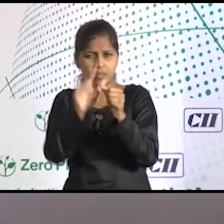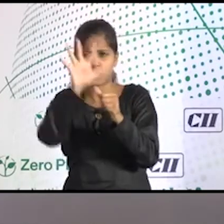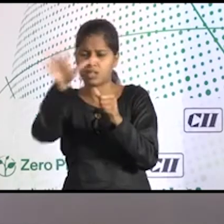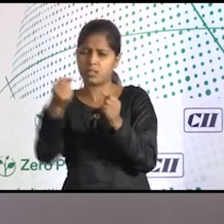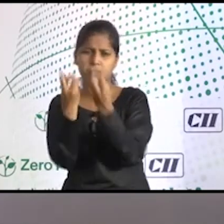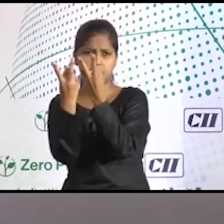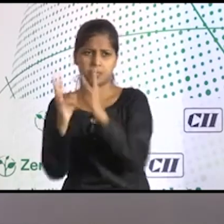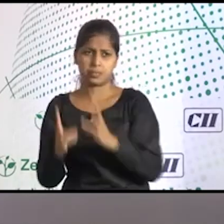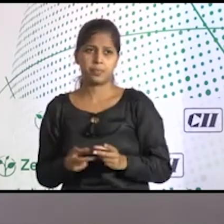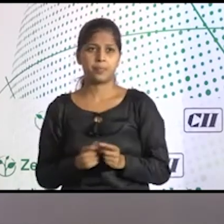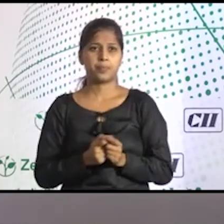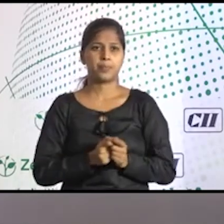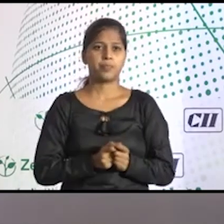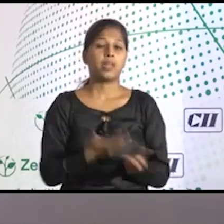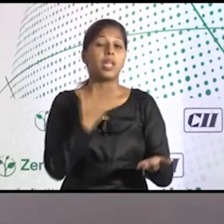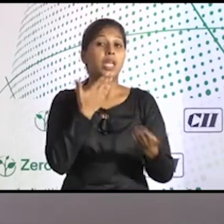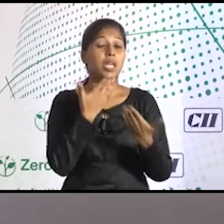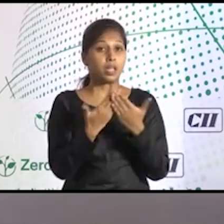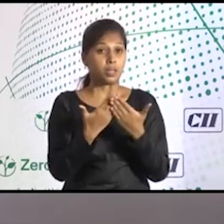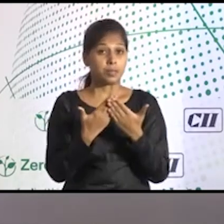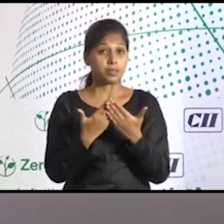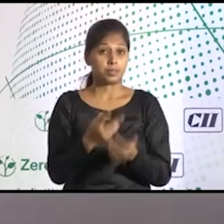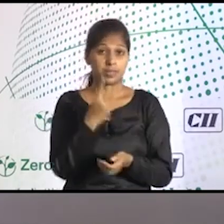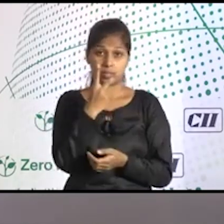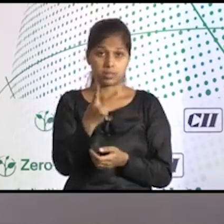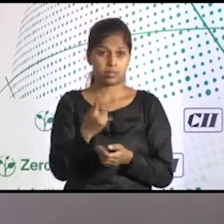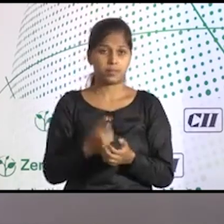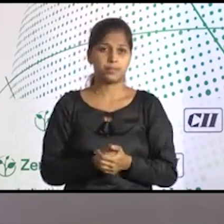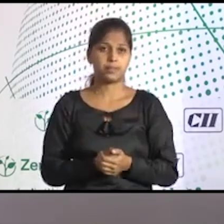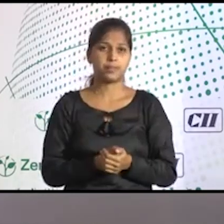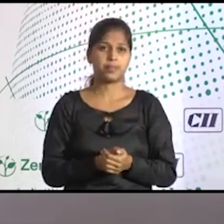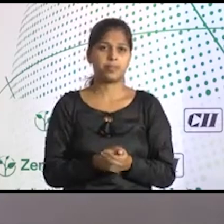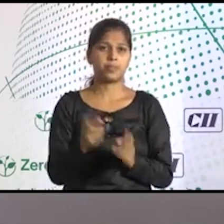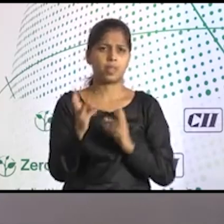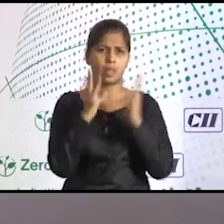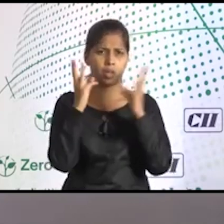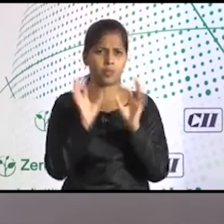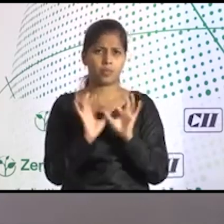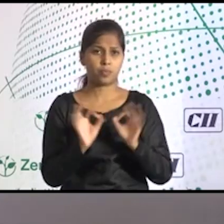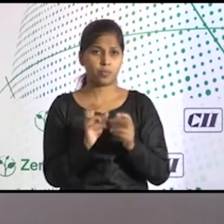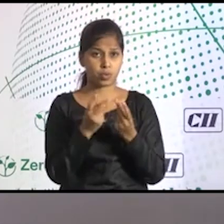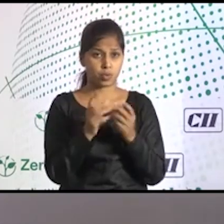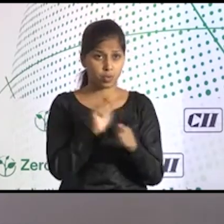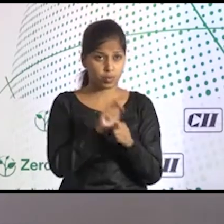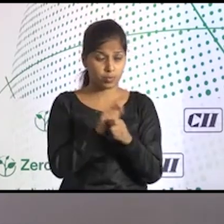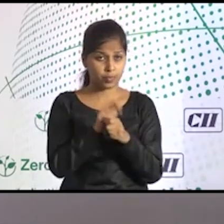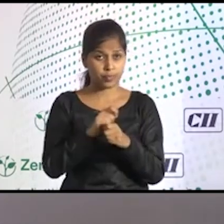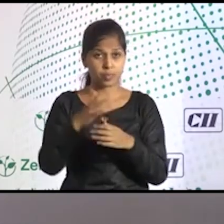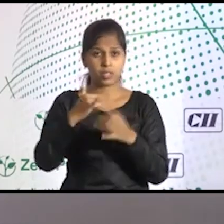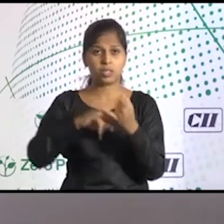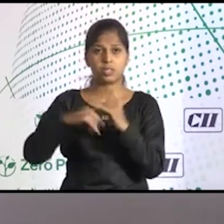And like you said, we don't have to worry about being those startup nation, the country or society or whatever.